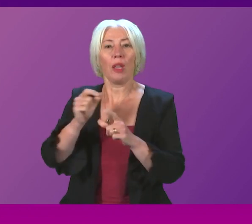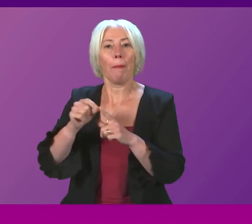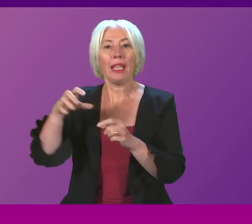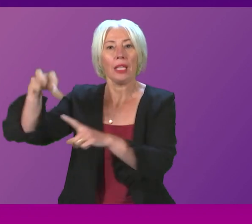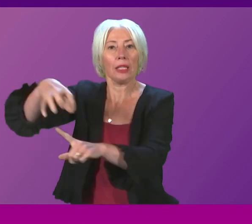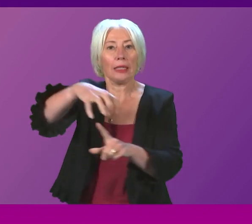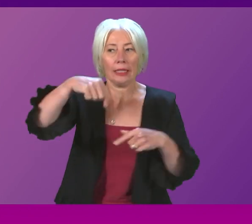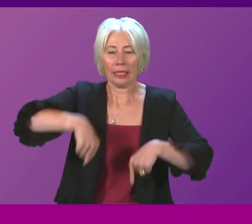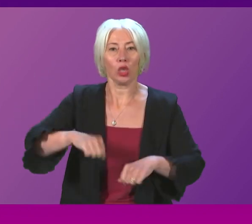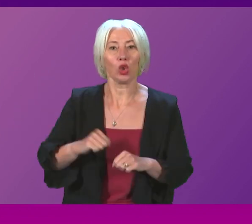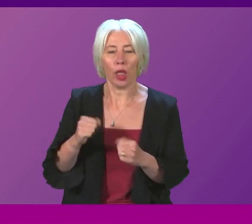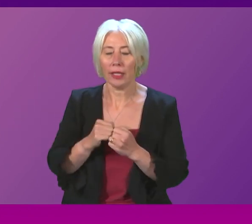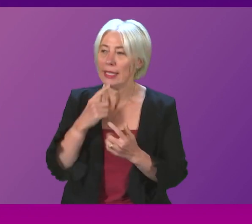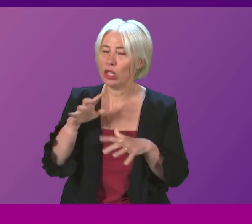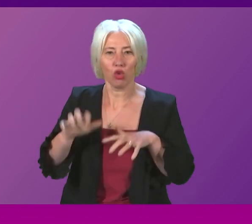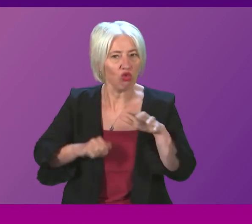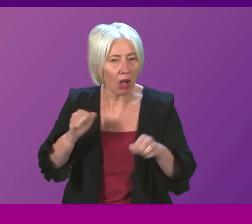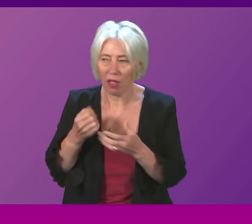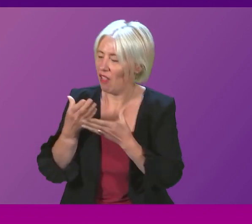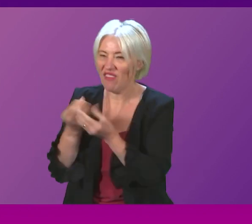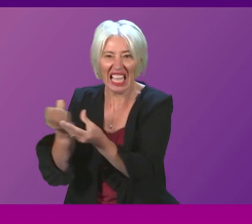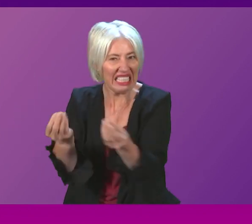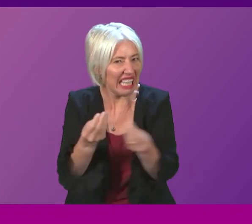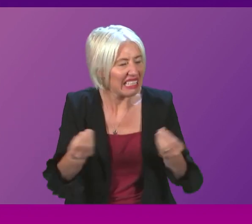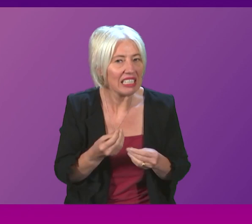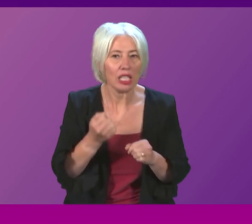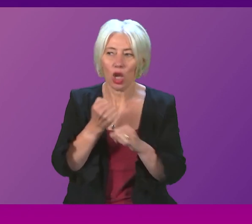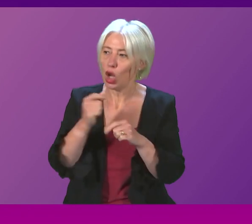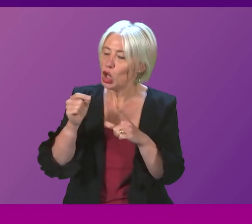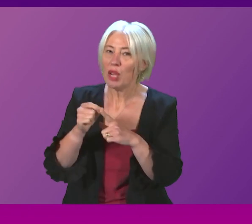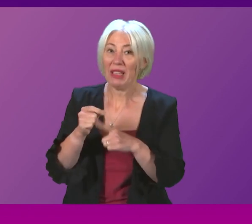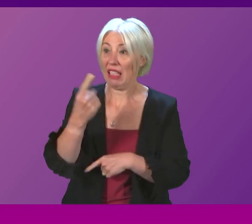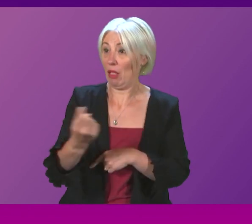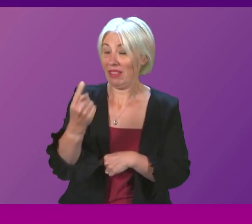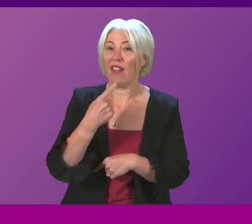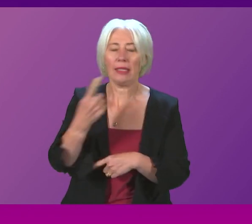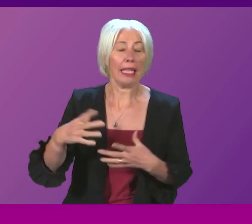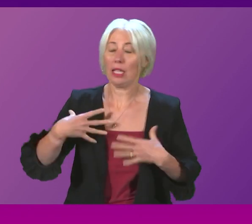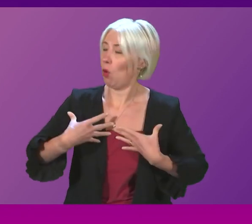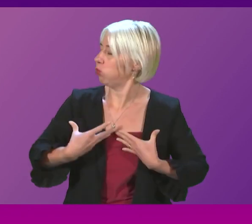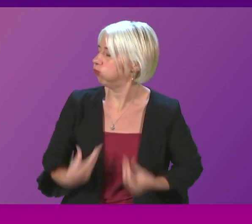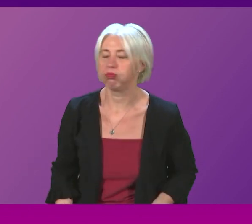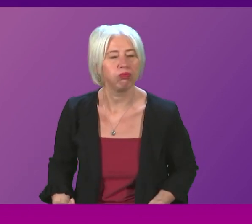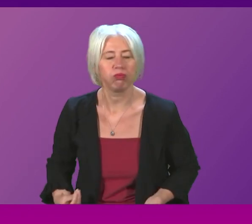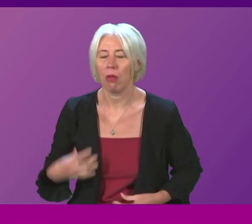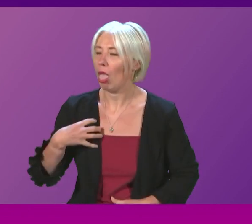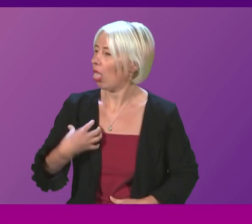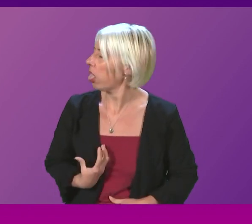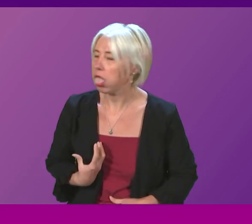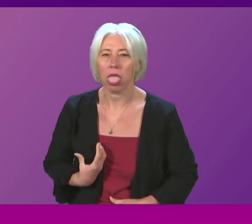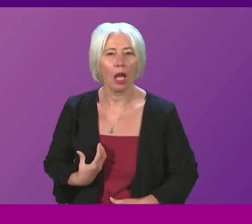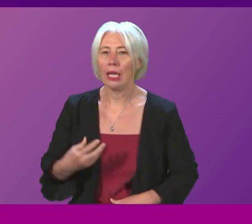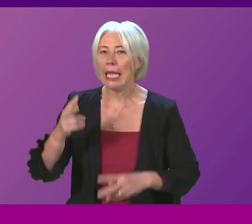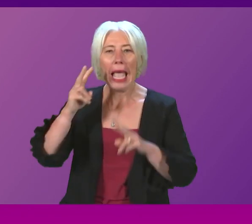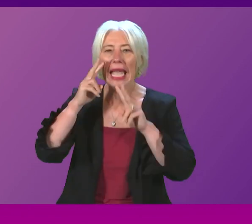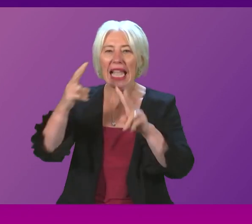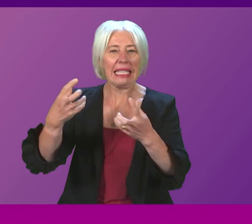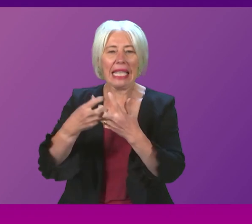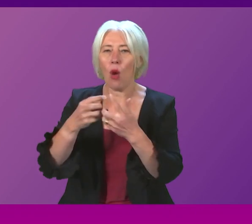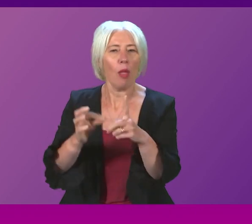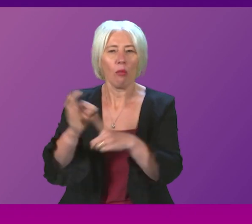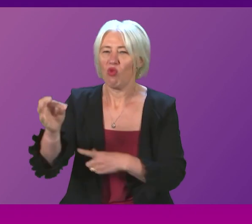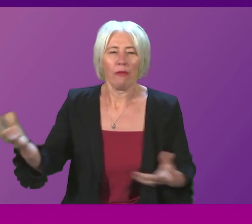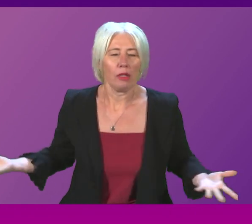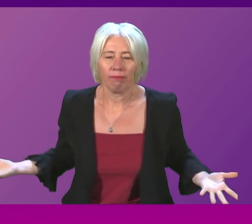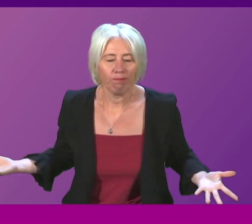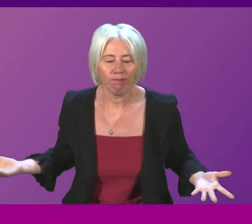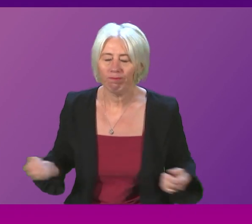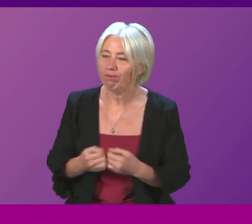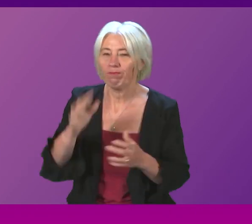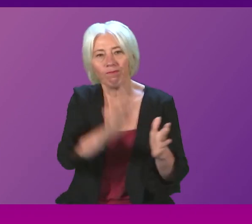The BMA says that practices are struggling with vacancies and that GPs